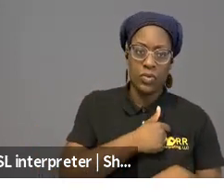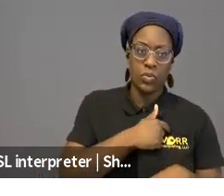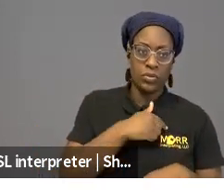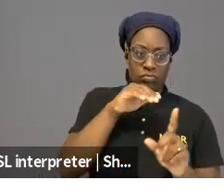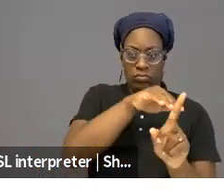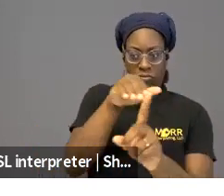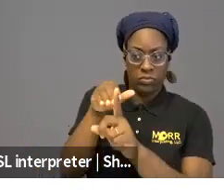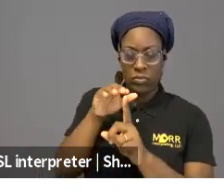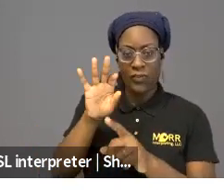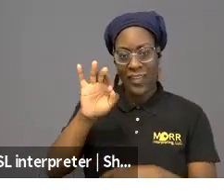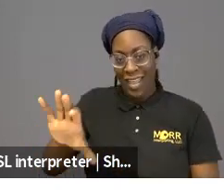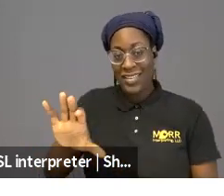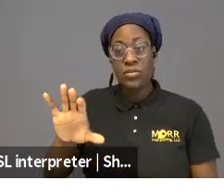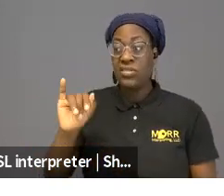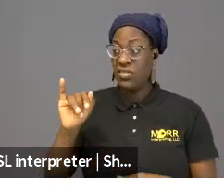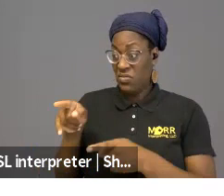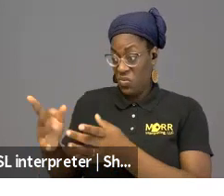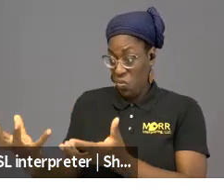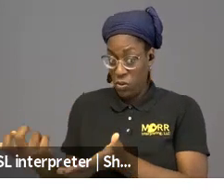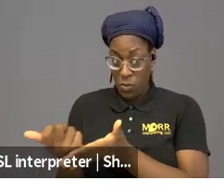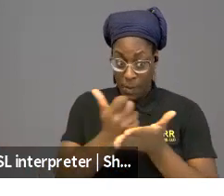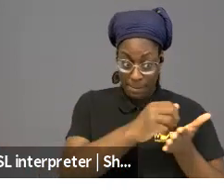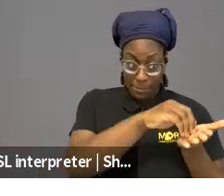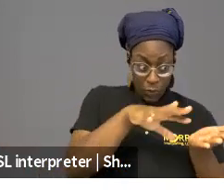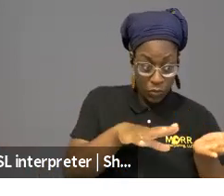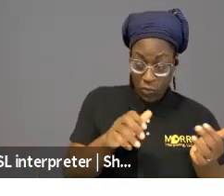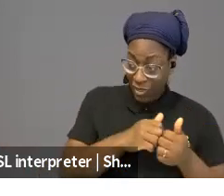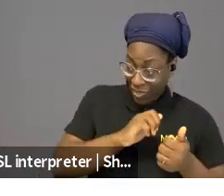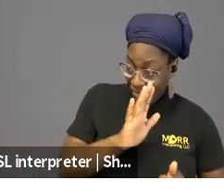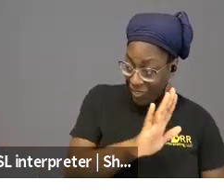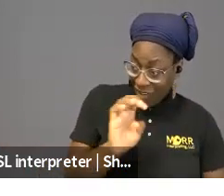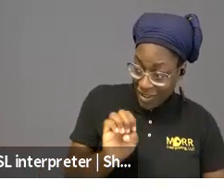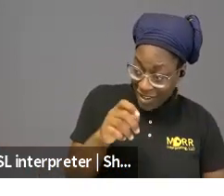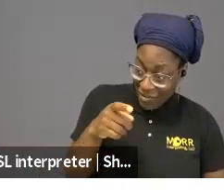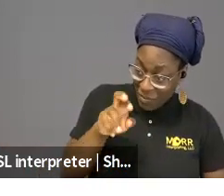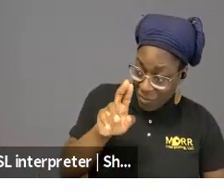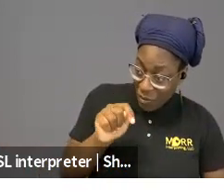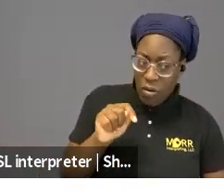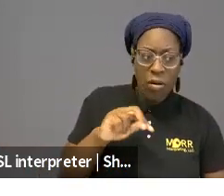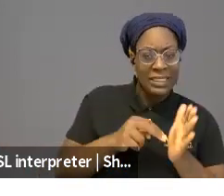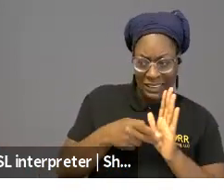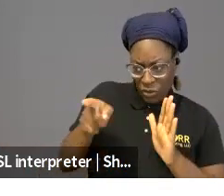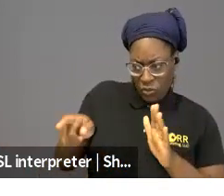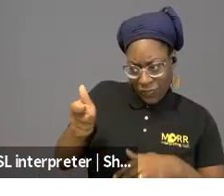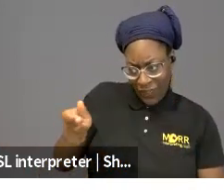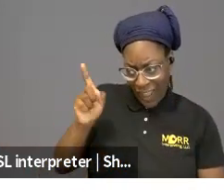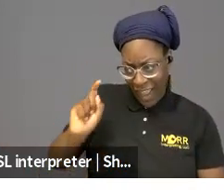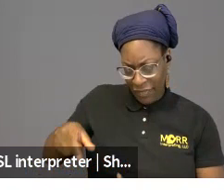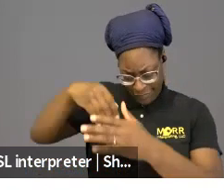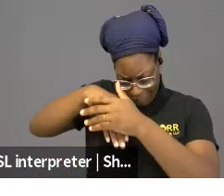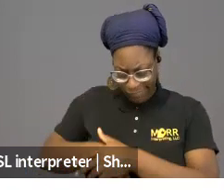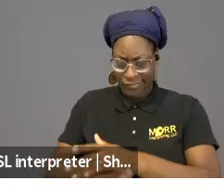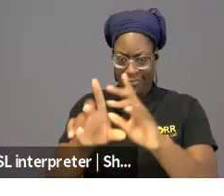kind of an idea of what is the process, what is it like. So they have a little more empathy for